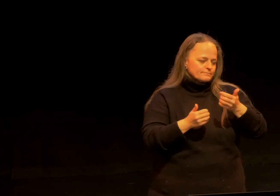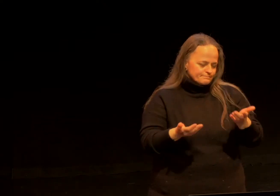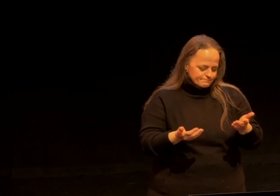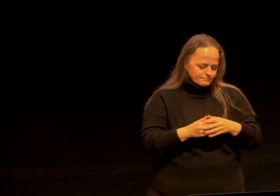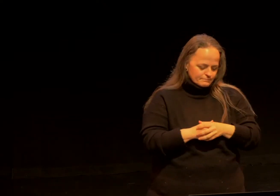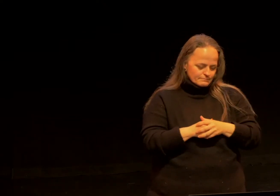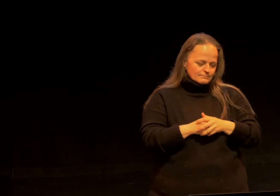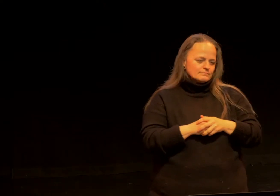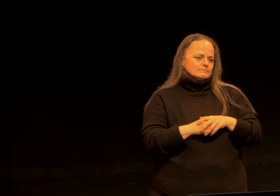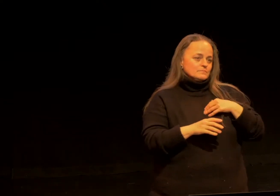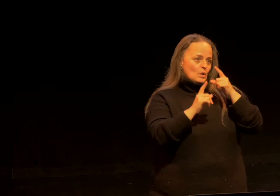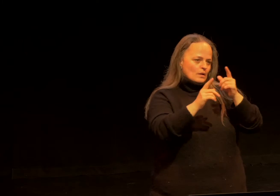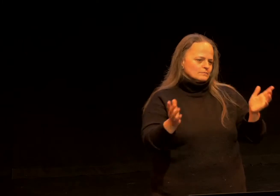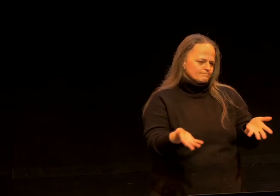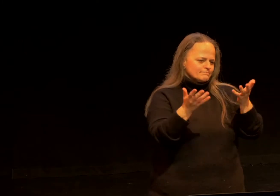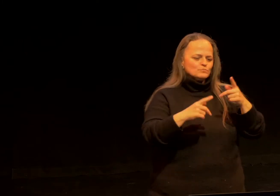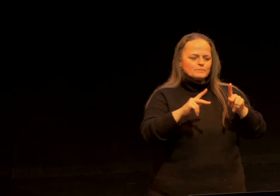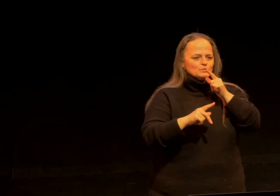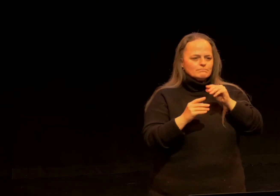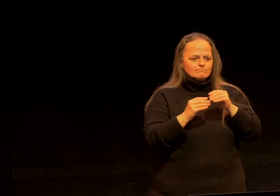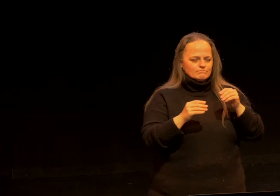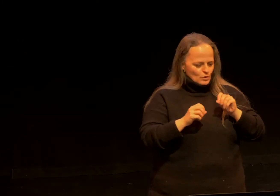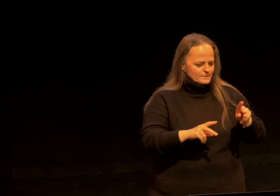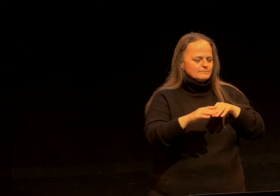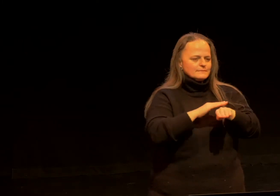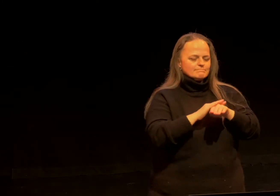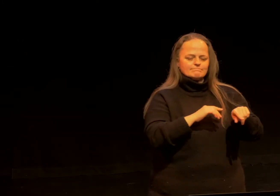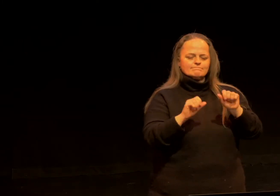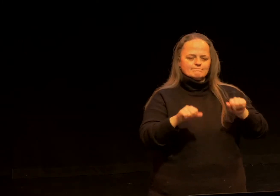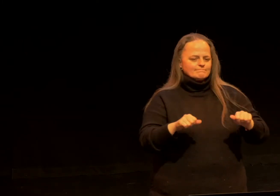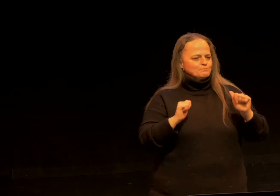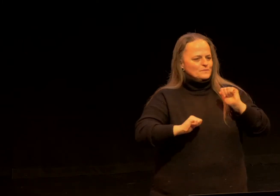difference between the ideological approach or the communication approach